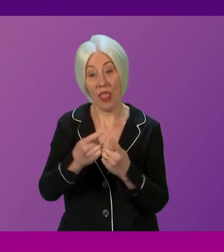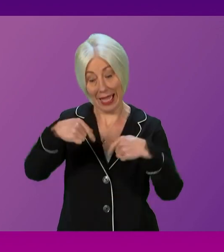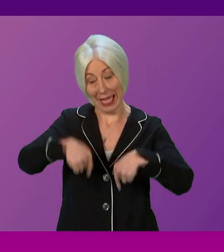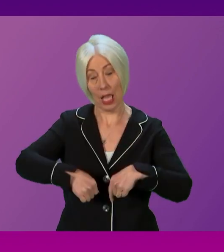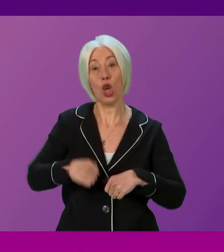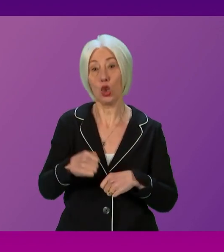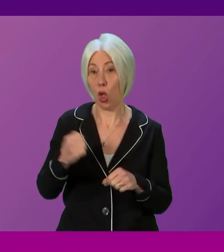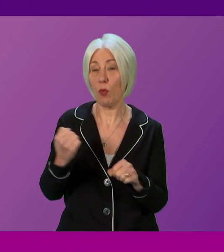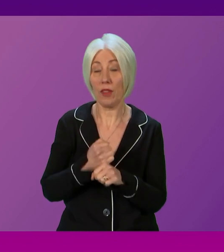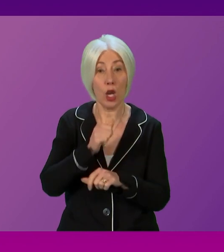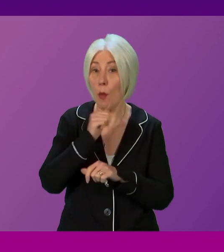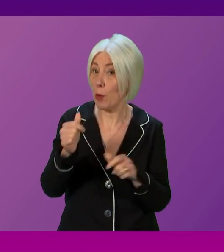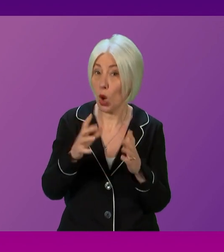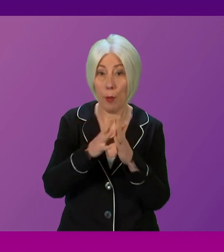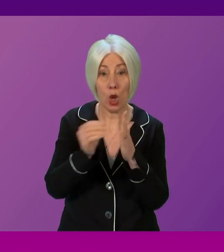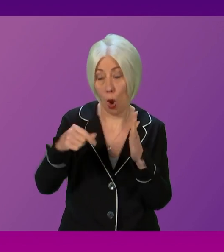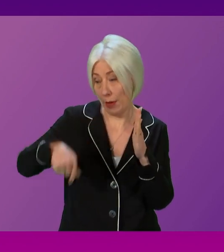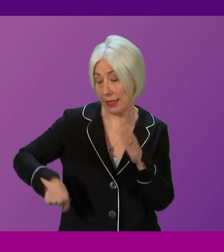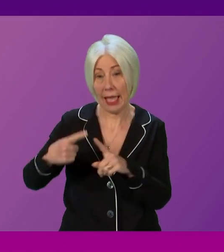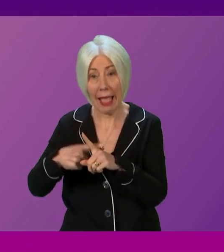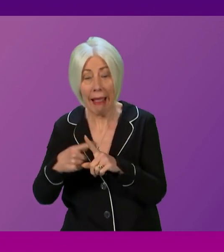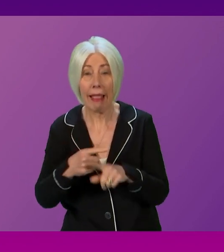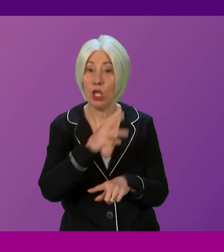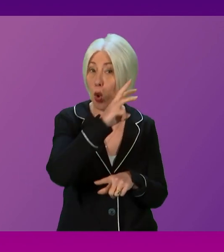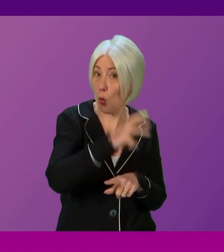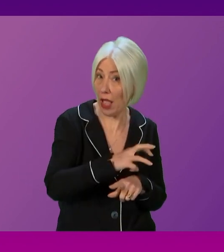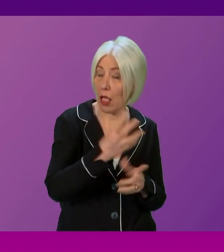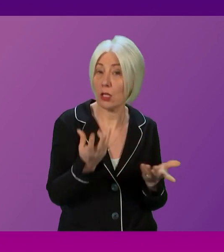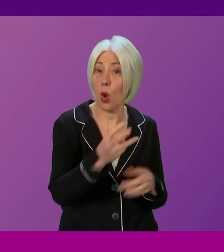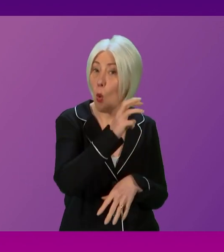has not been replicated in England or in Wales, where there is a Labour Government,